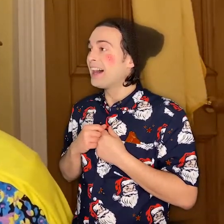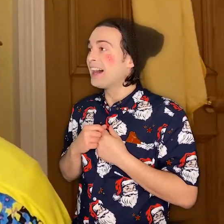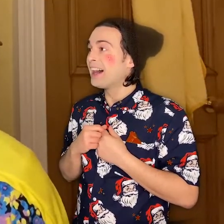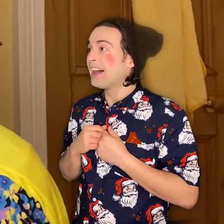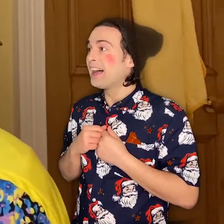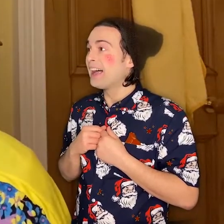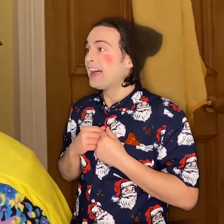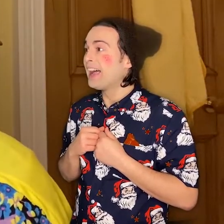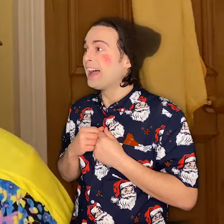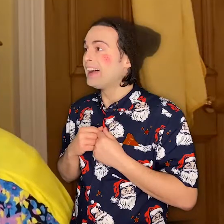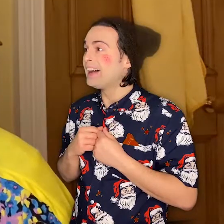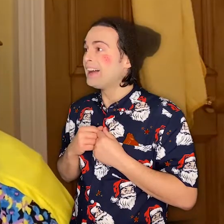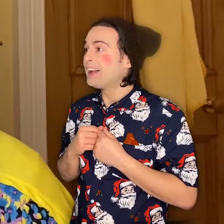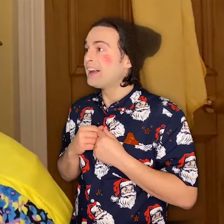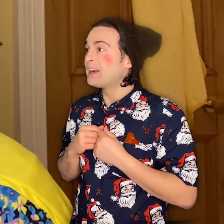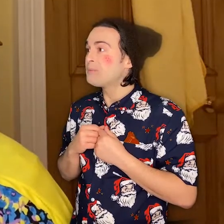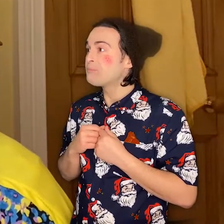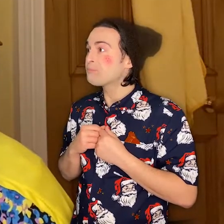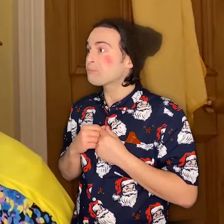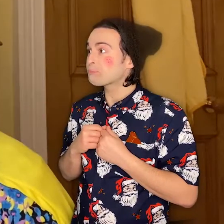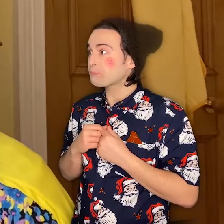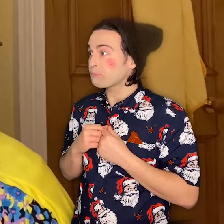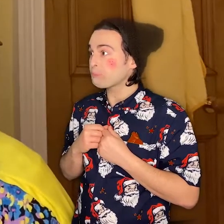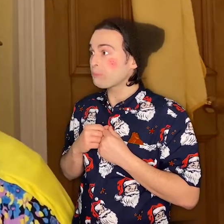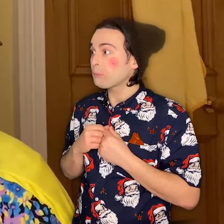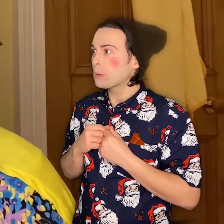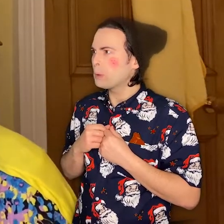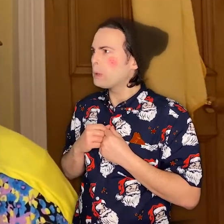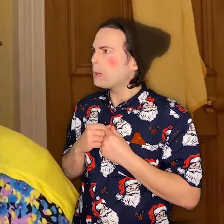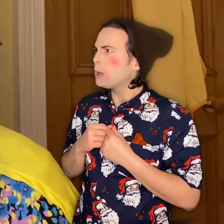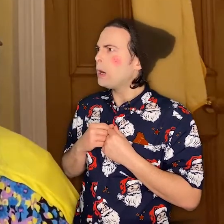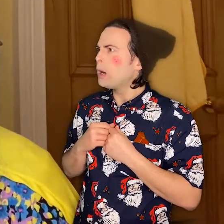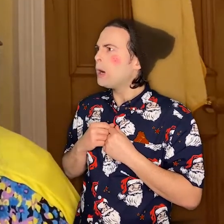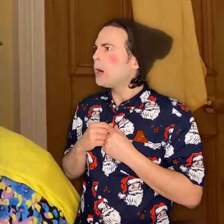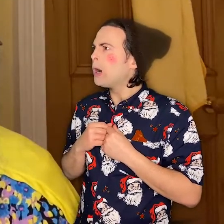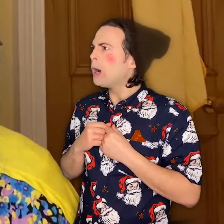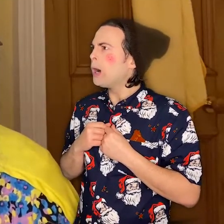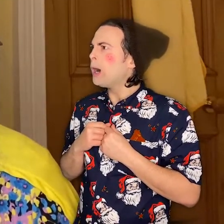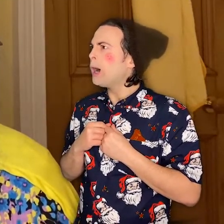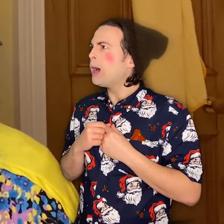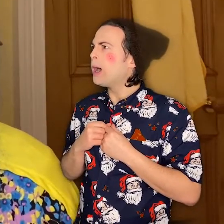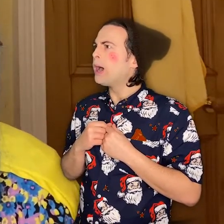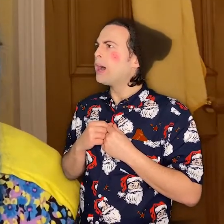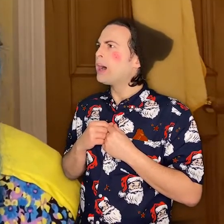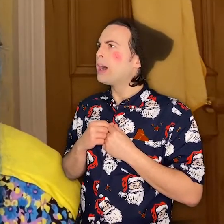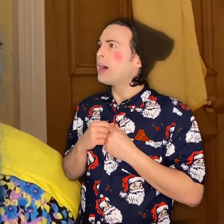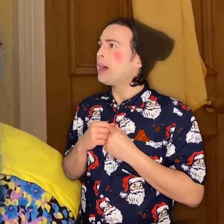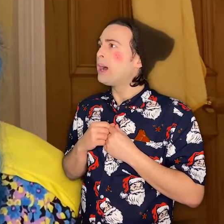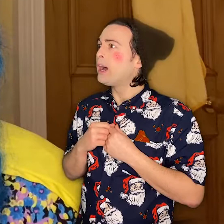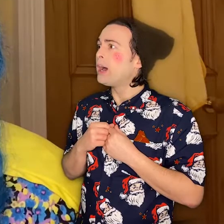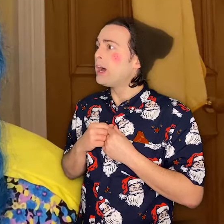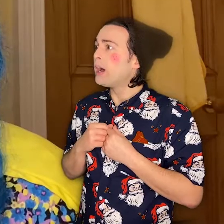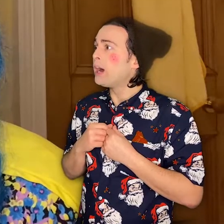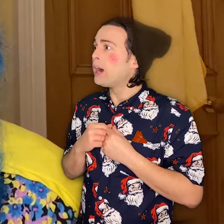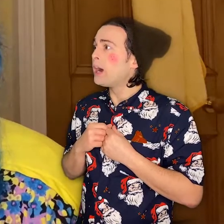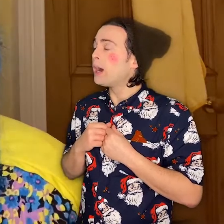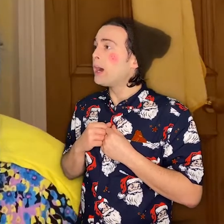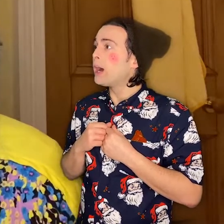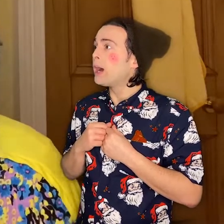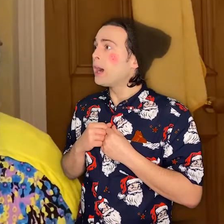In all seriousness though. I've got Cyndi Lumber a fridge for her Christmas.